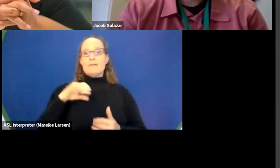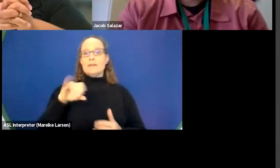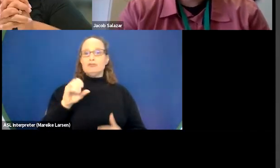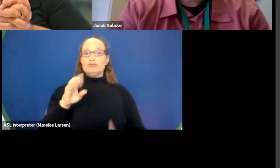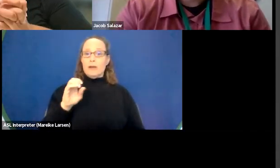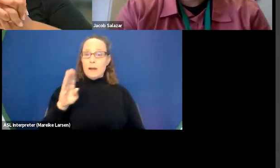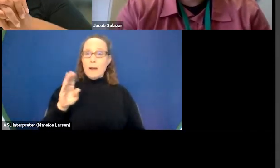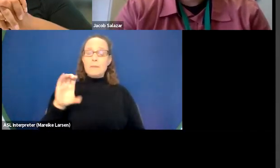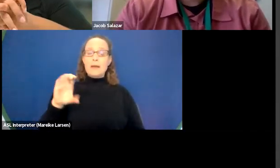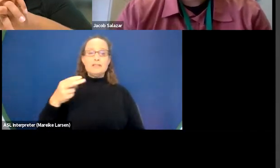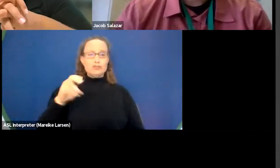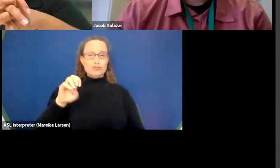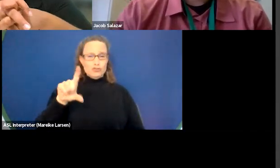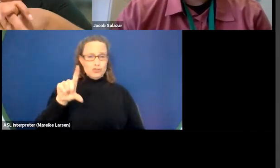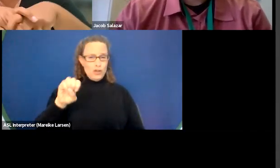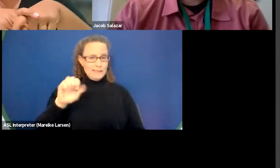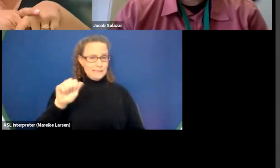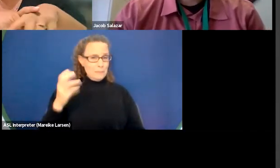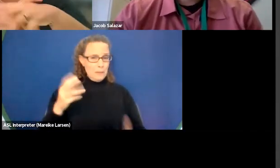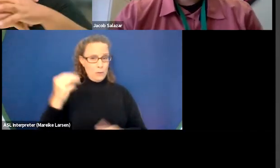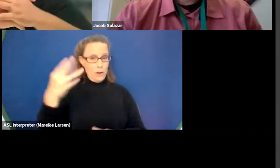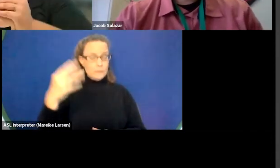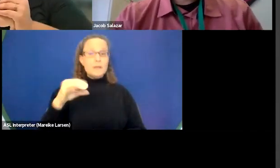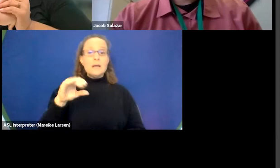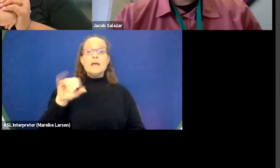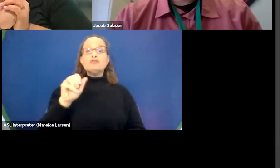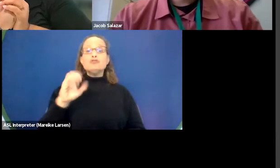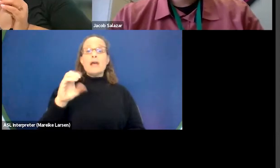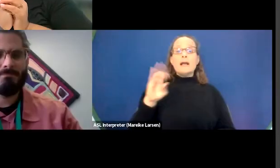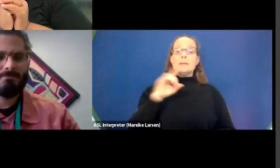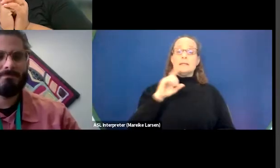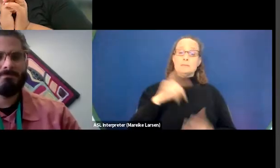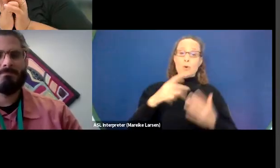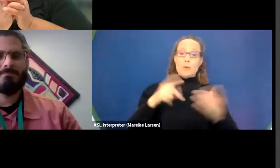I don't know if you wanna come off camera for a second. Jacob, who is our program manager for our SAMHSA PRIME team,